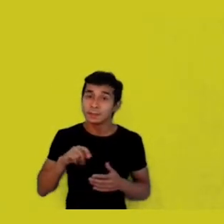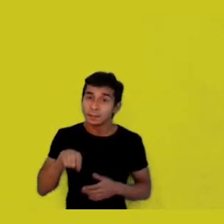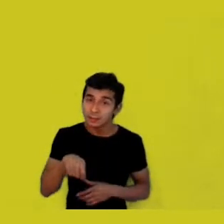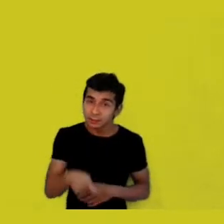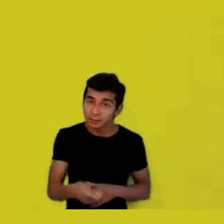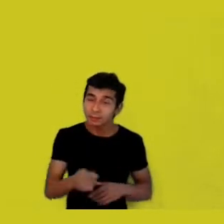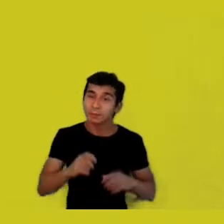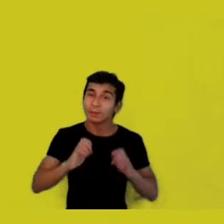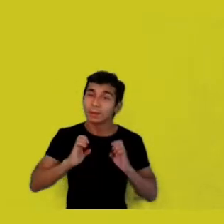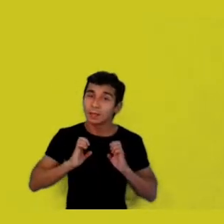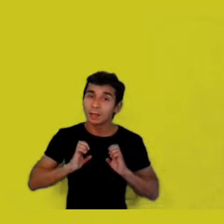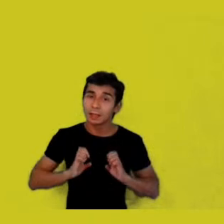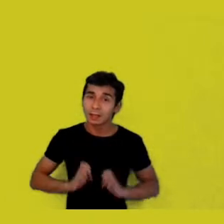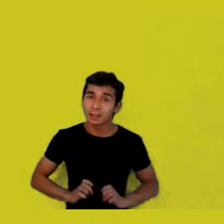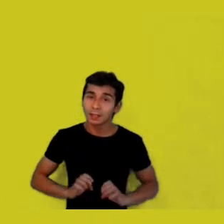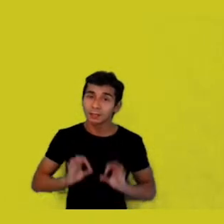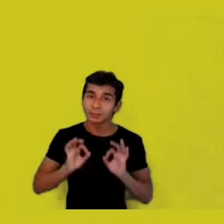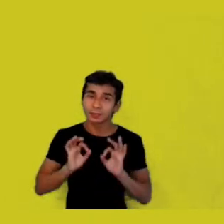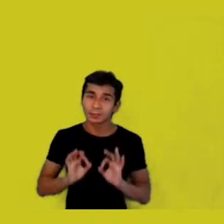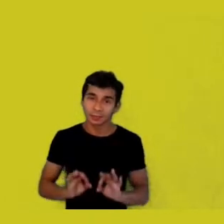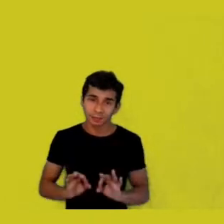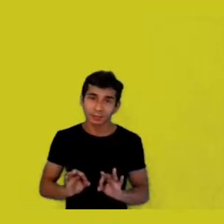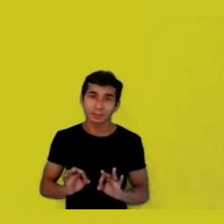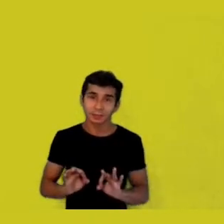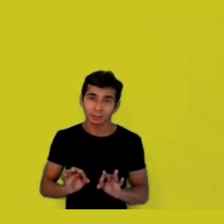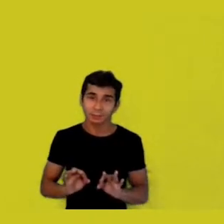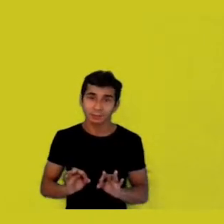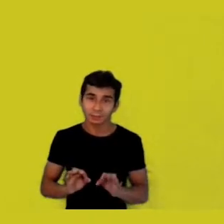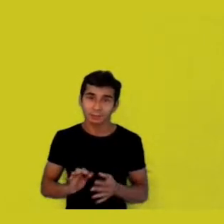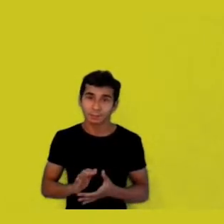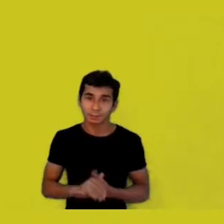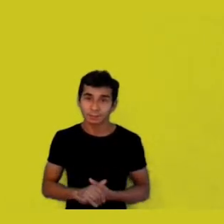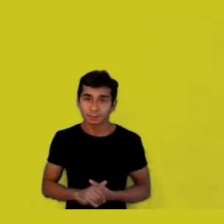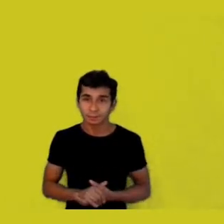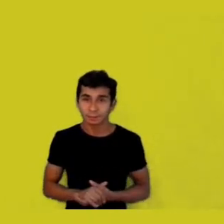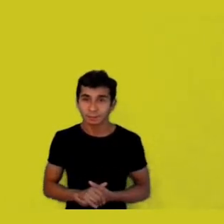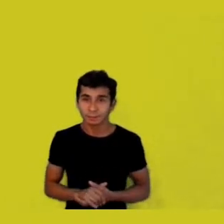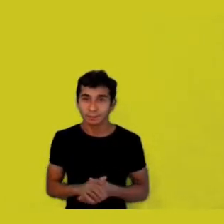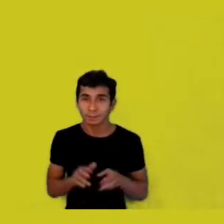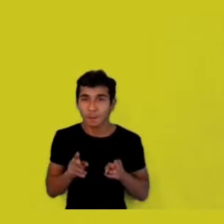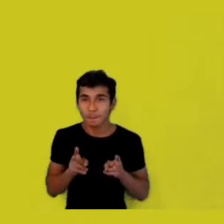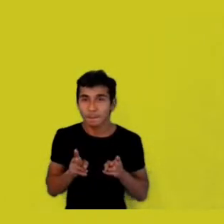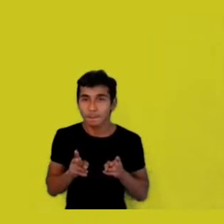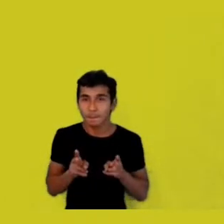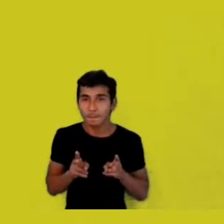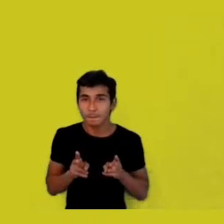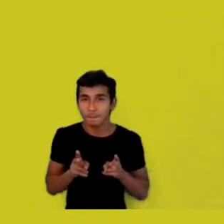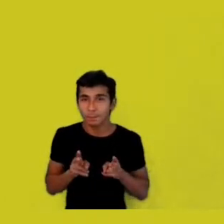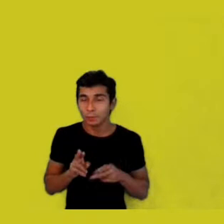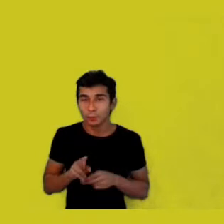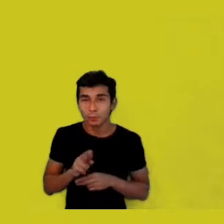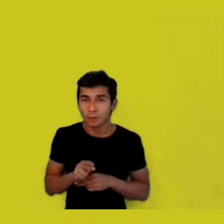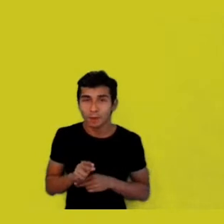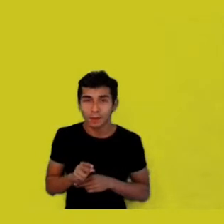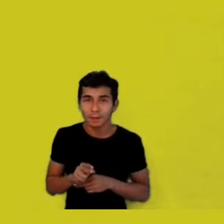beyond a defined